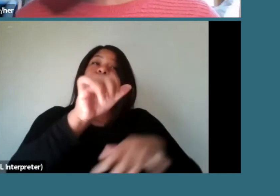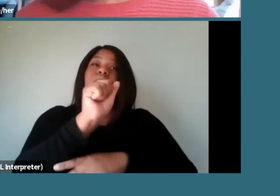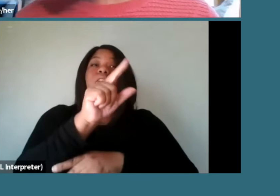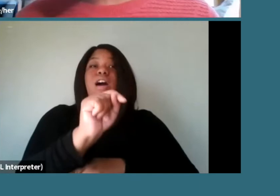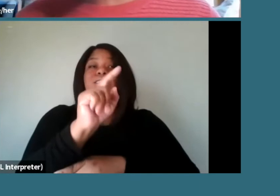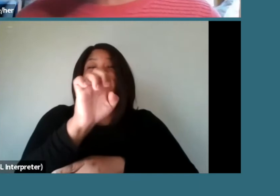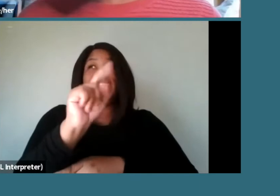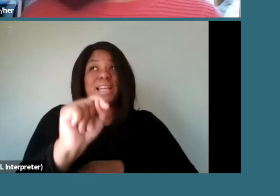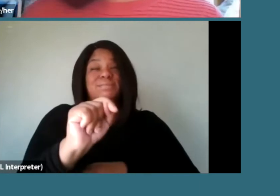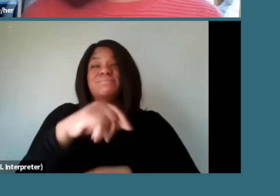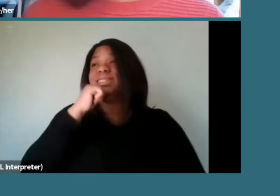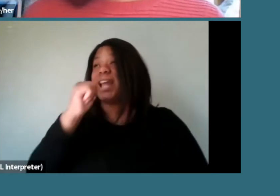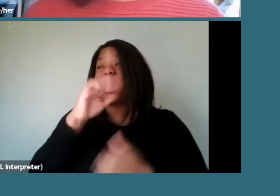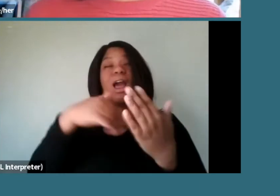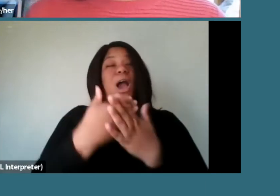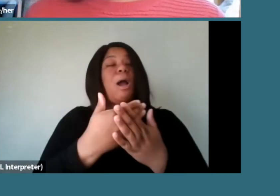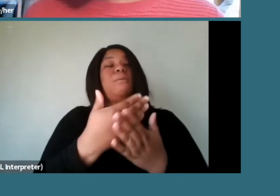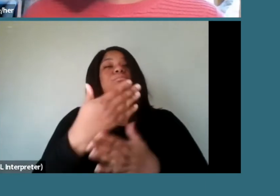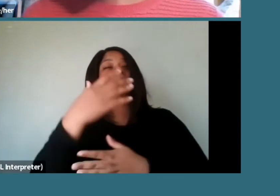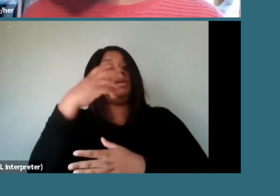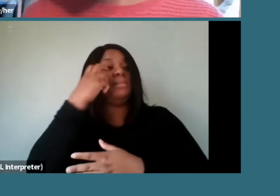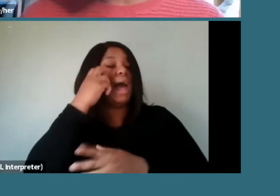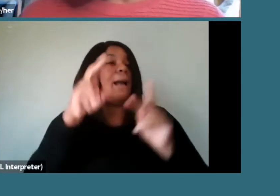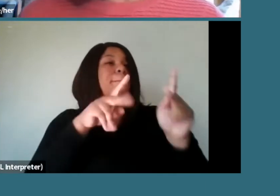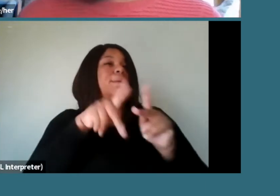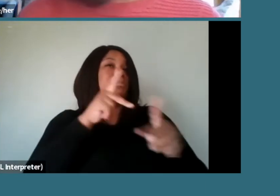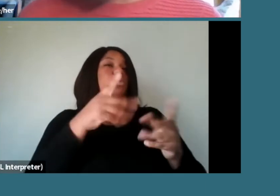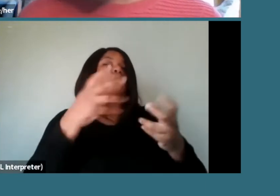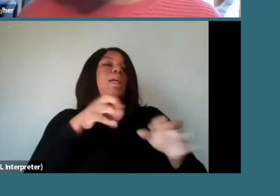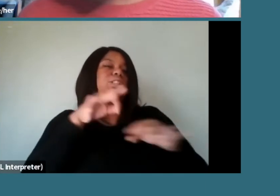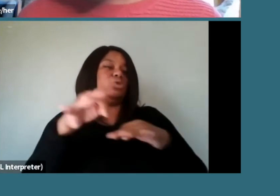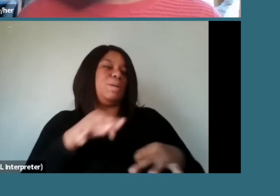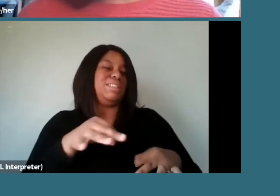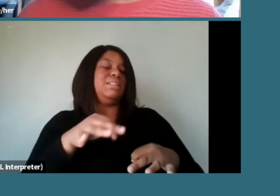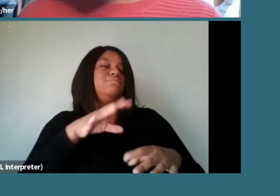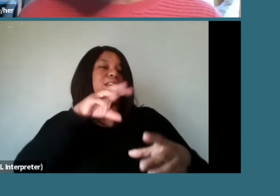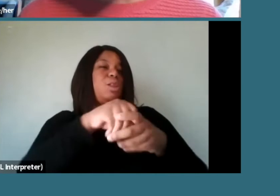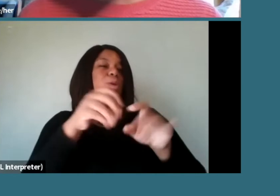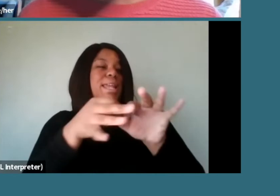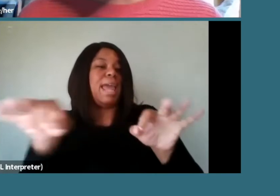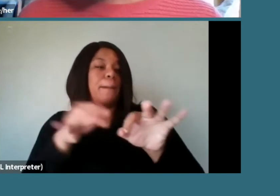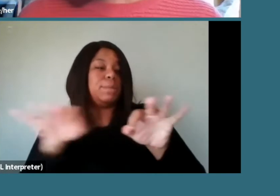are going to want the description of the captions, right? So I think it's great to give people options.